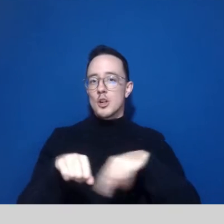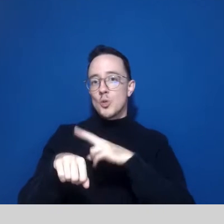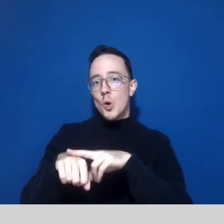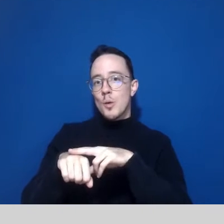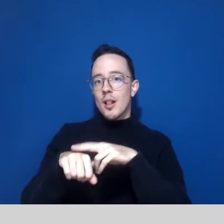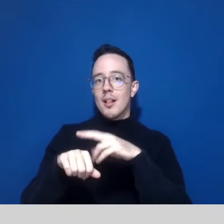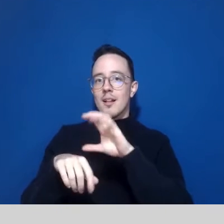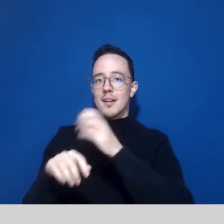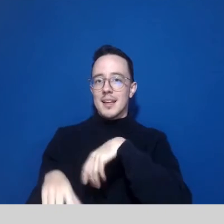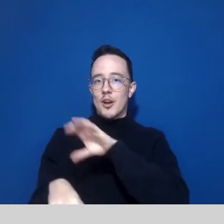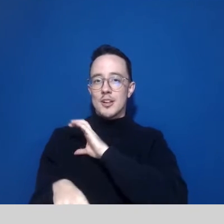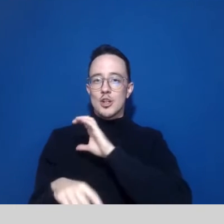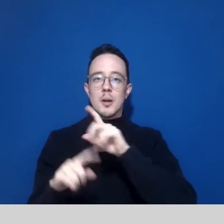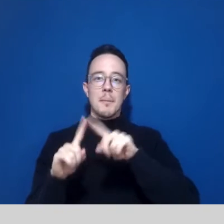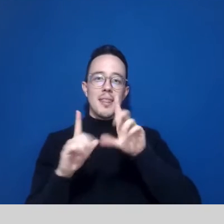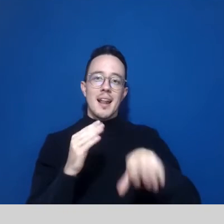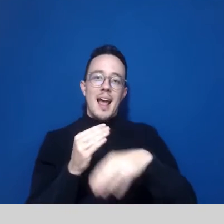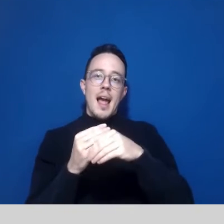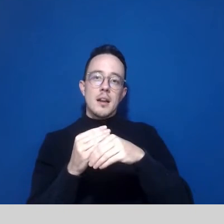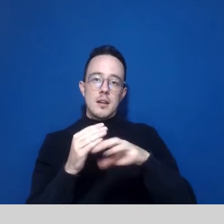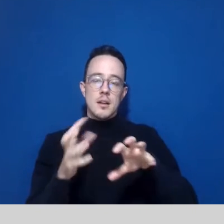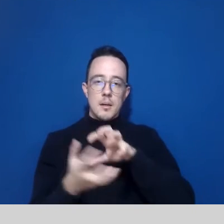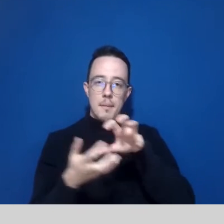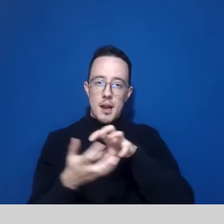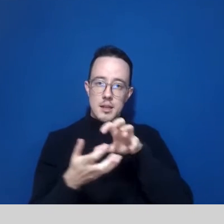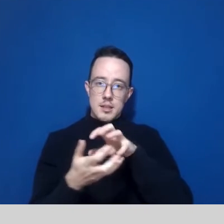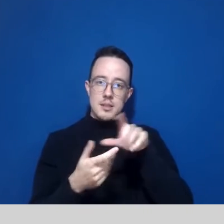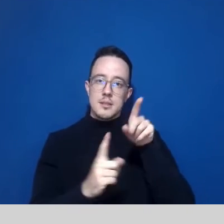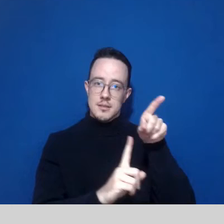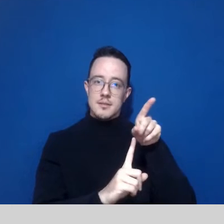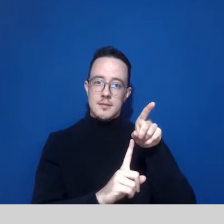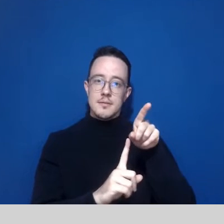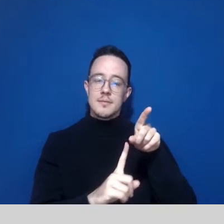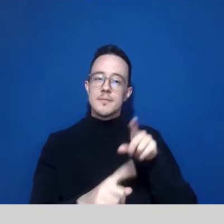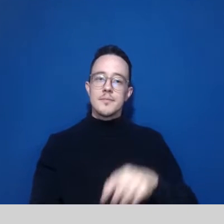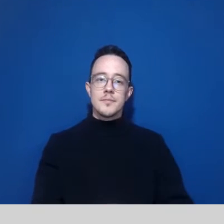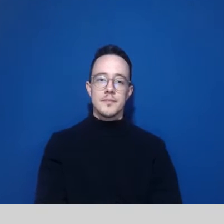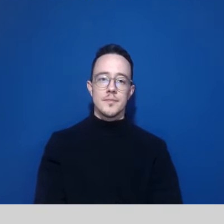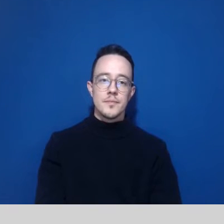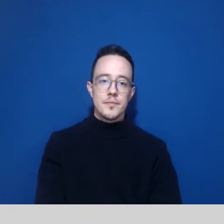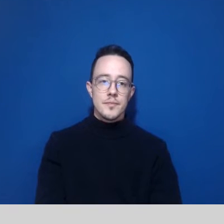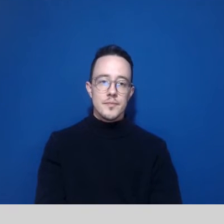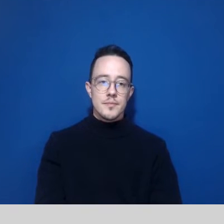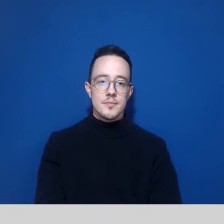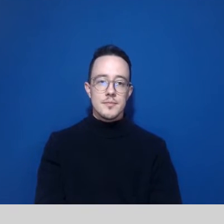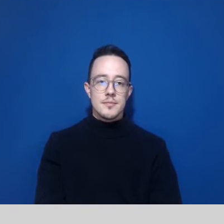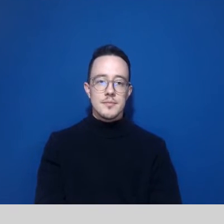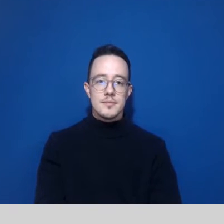that they were made using normal character and then adding any number of combining dieresis,